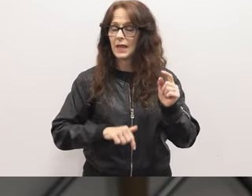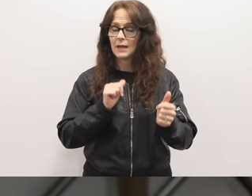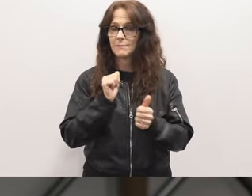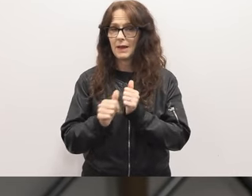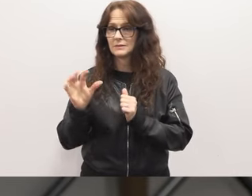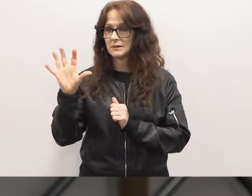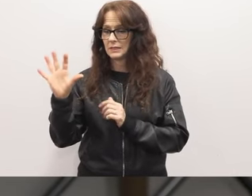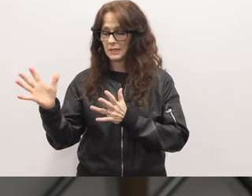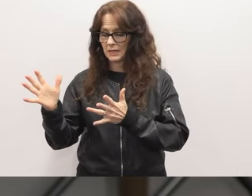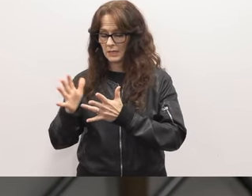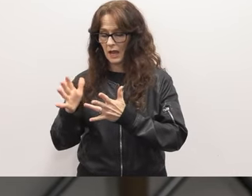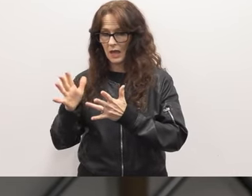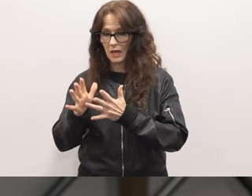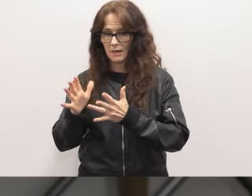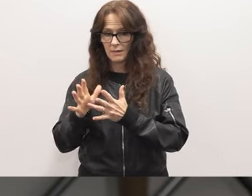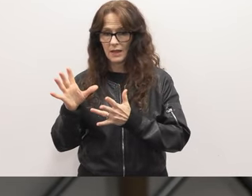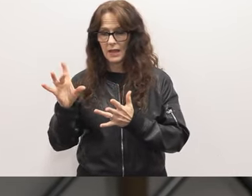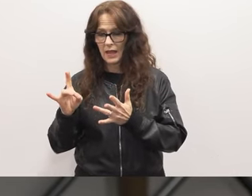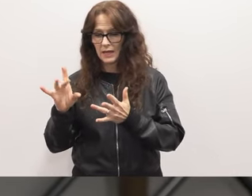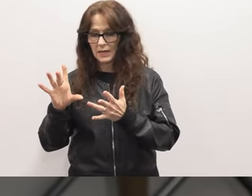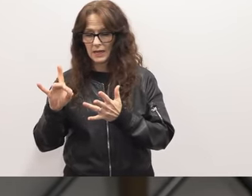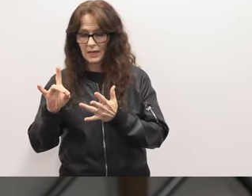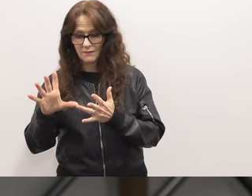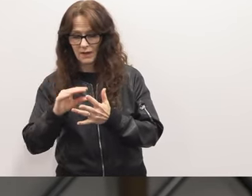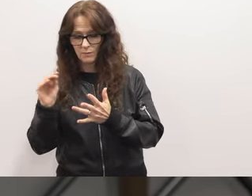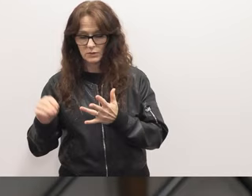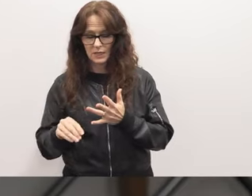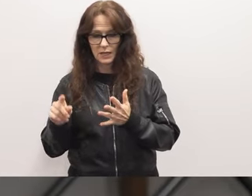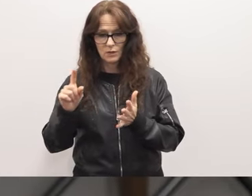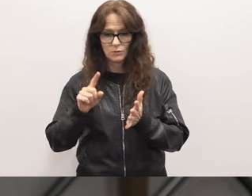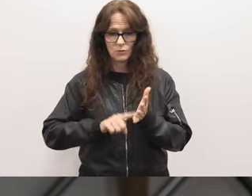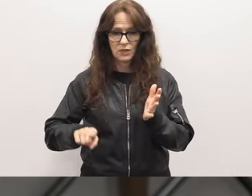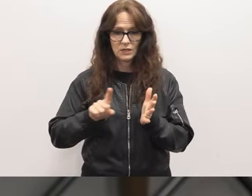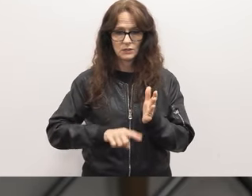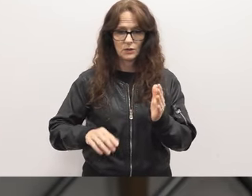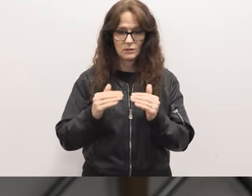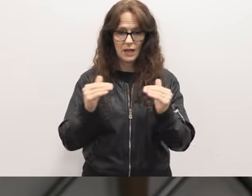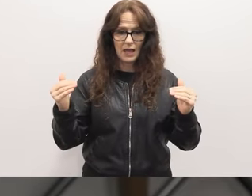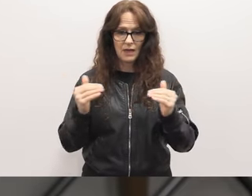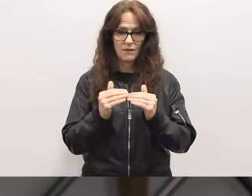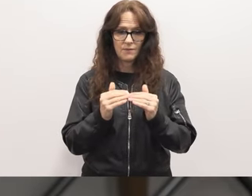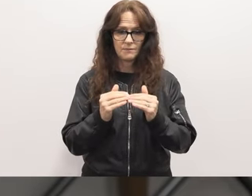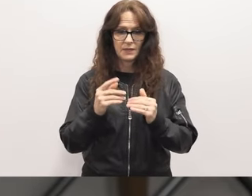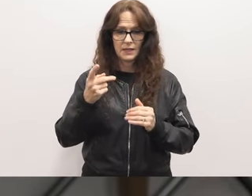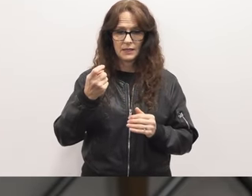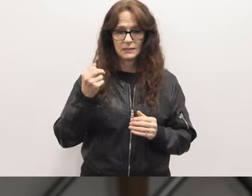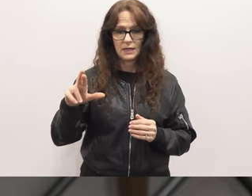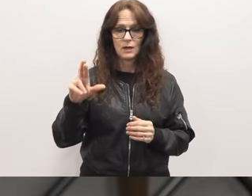again that 80 to 85% kind of research-based level for tier one expectations,